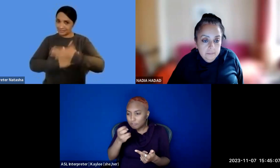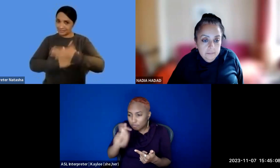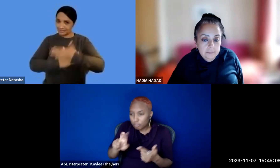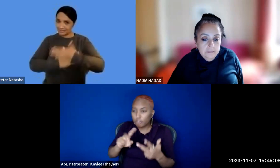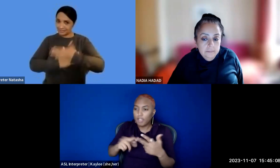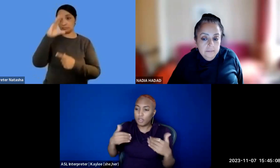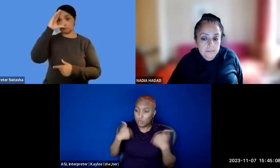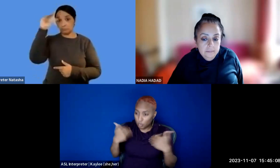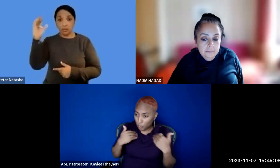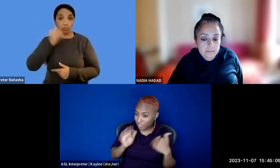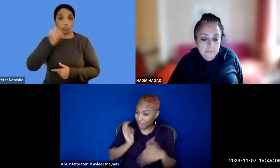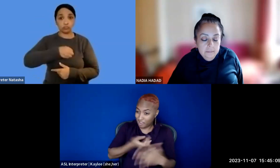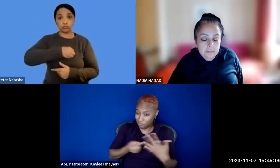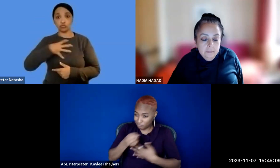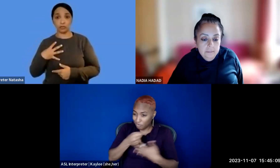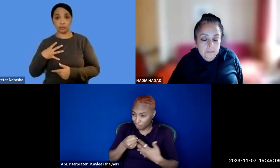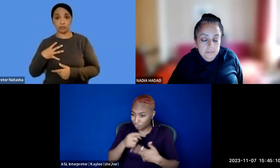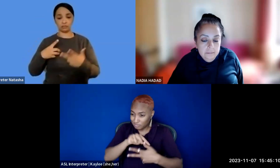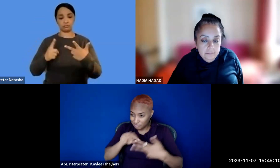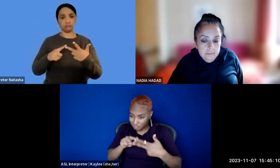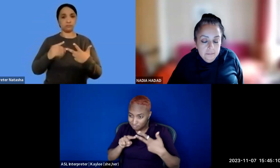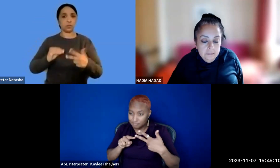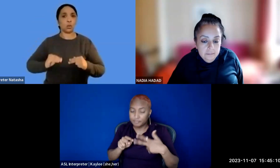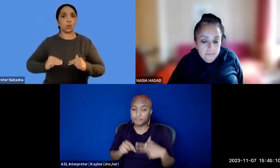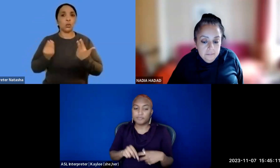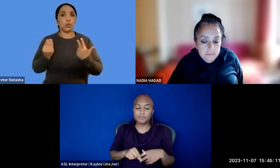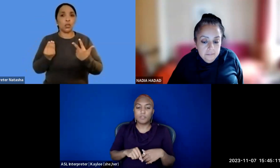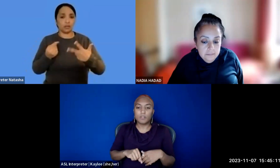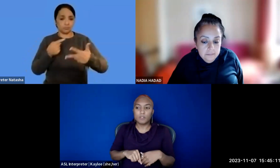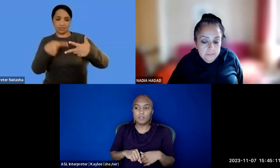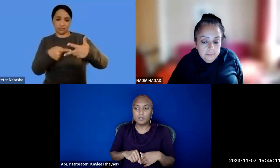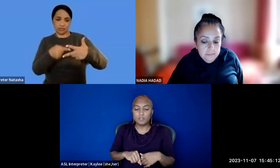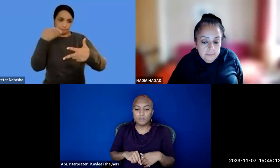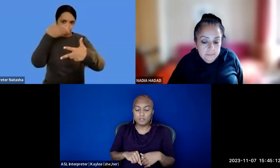How do we do this? We start with consultations,